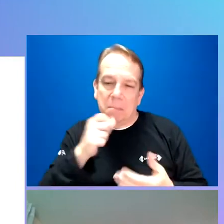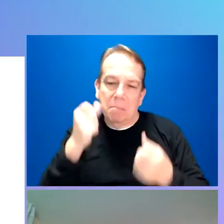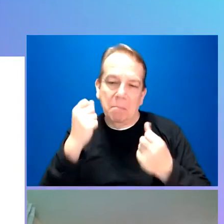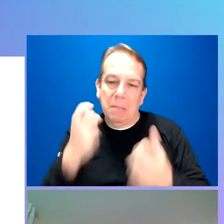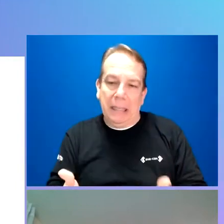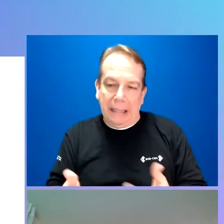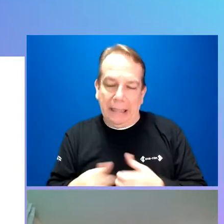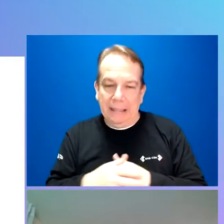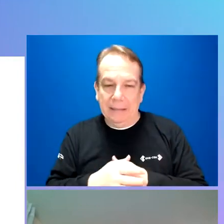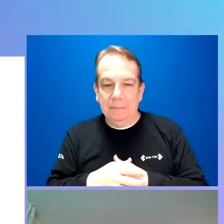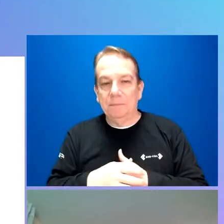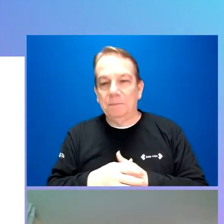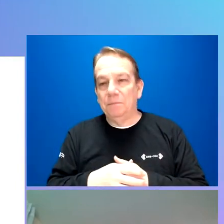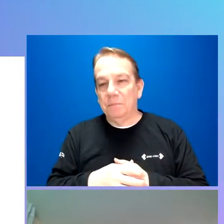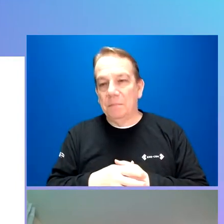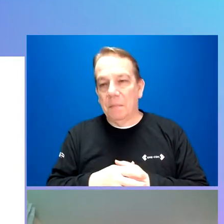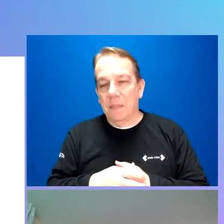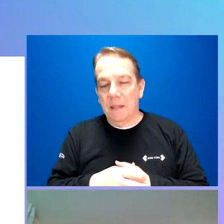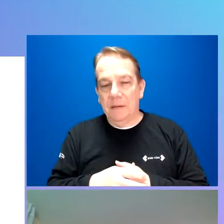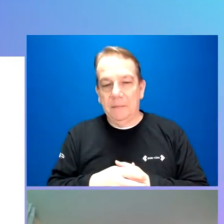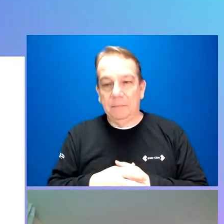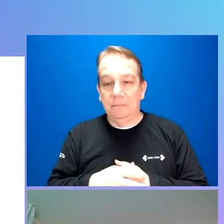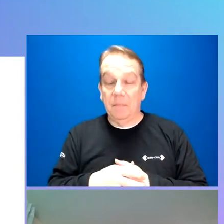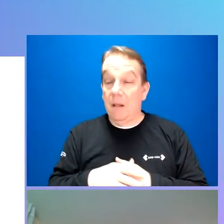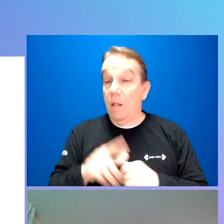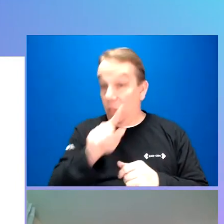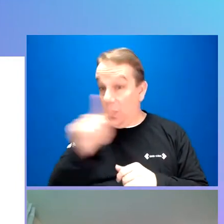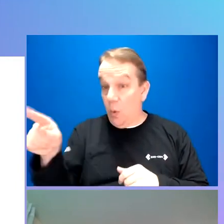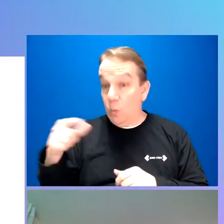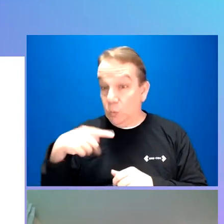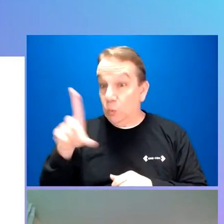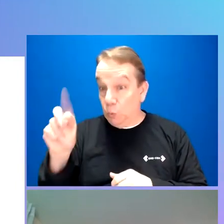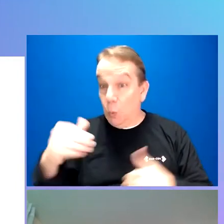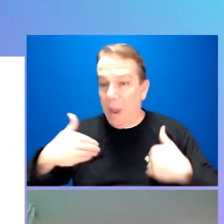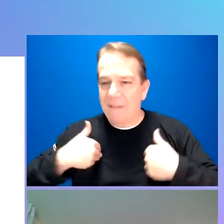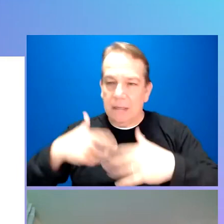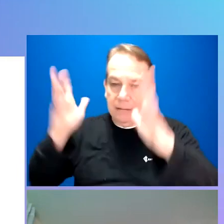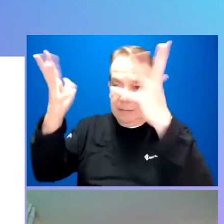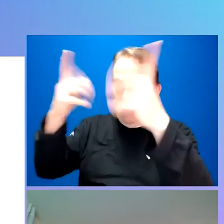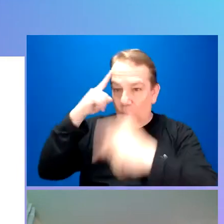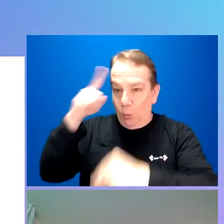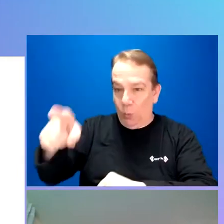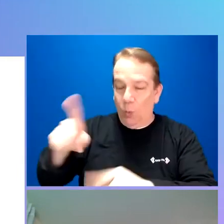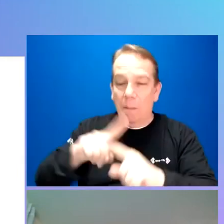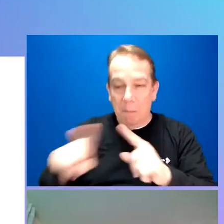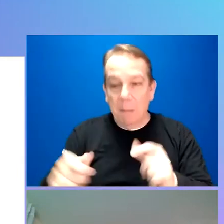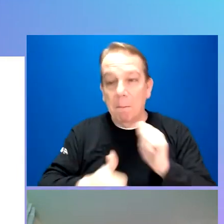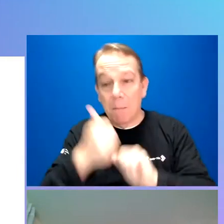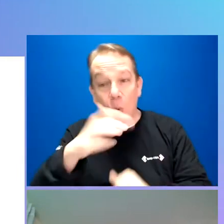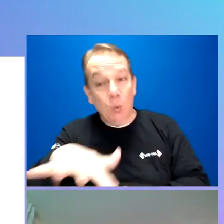resources, kudos to them. But in the world out we in which we